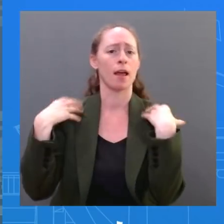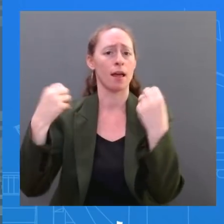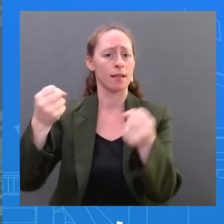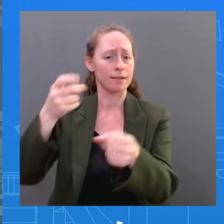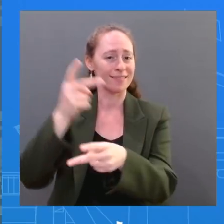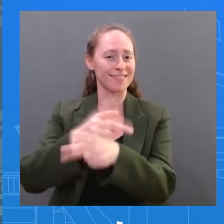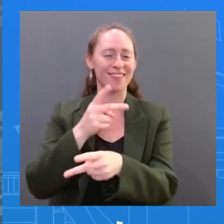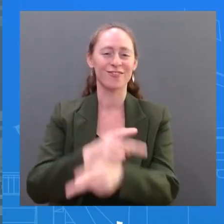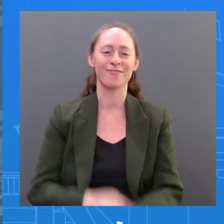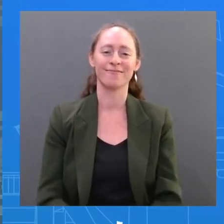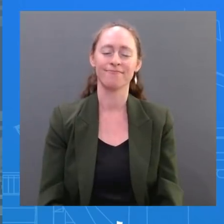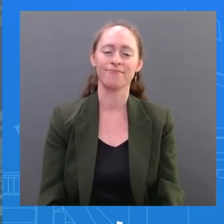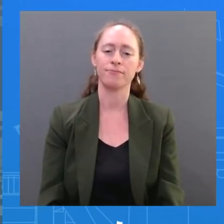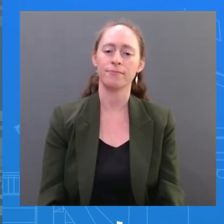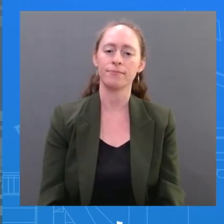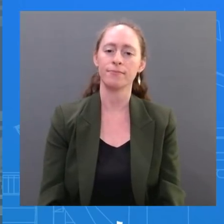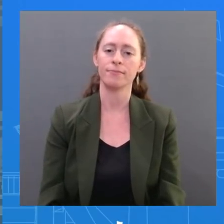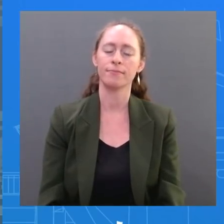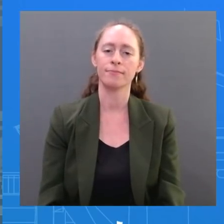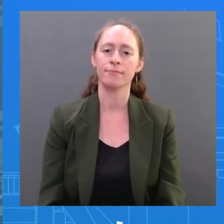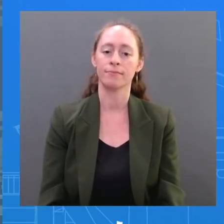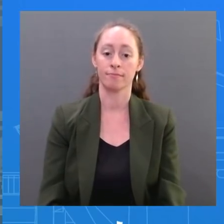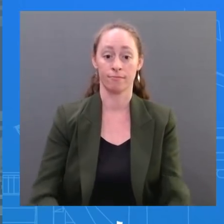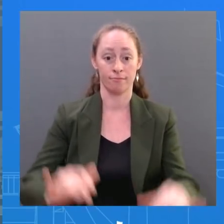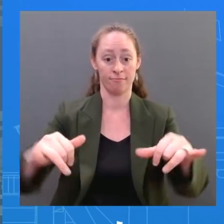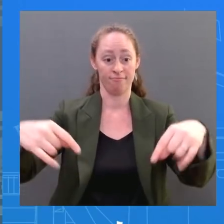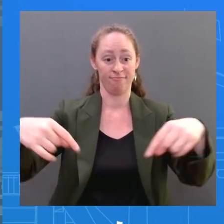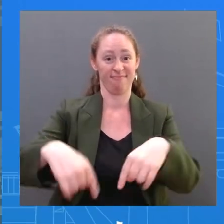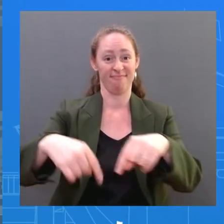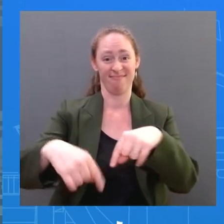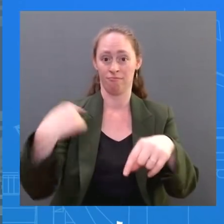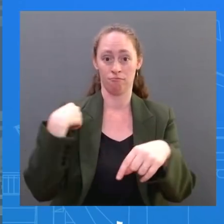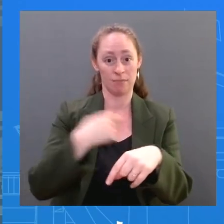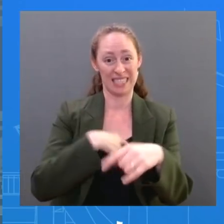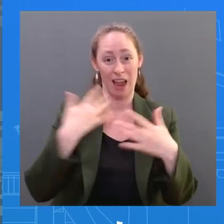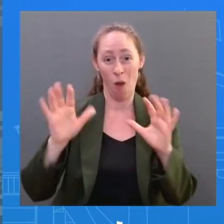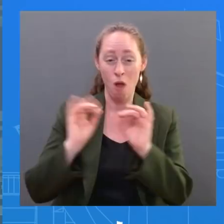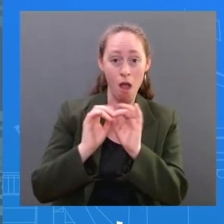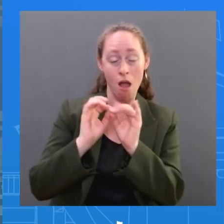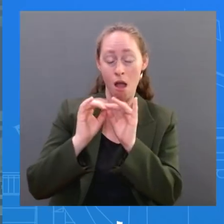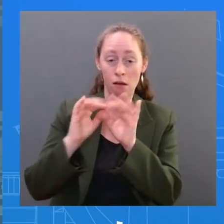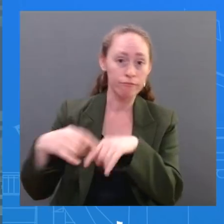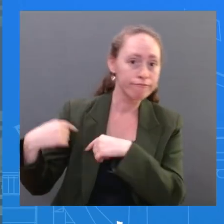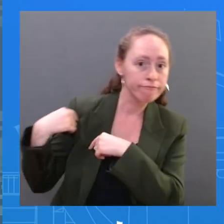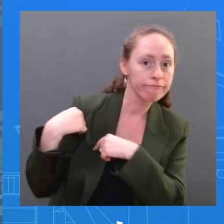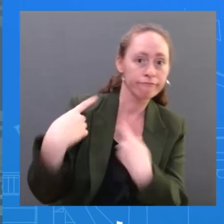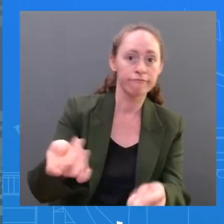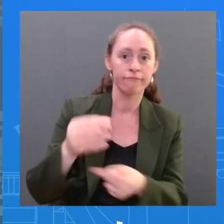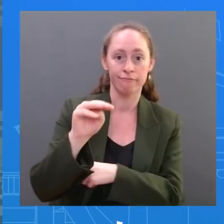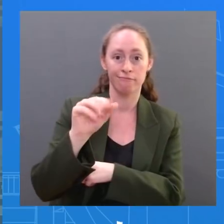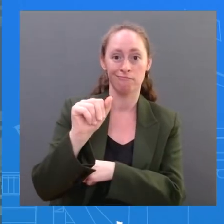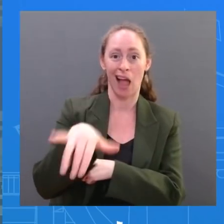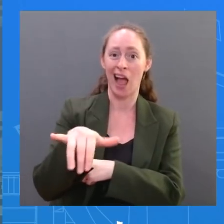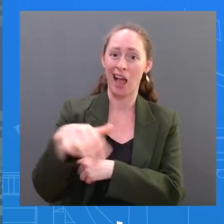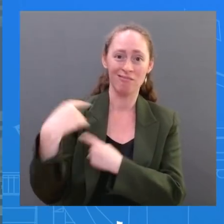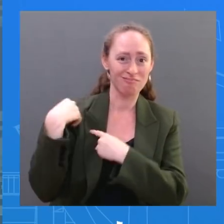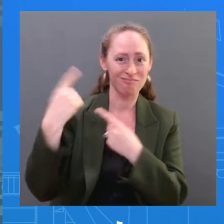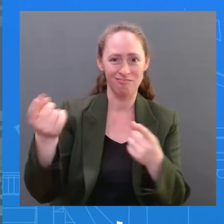since the draft decision was leaked in May. And we are going to continue to evaluate all options and steps that we can take.